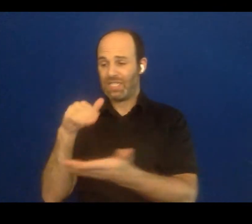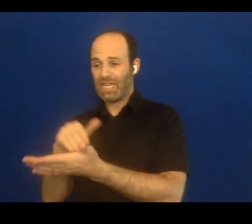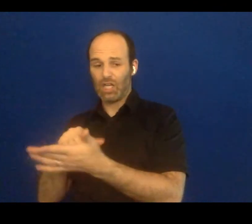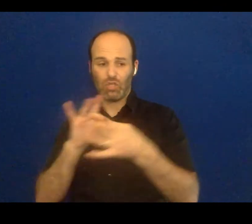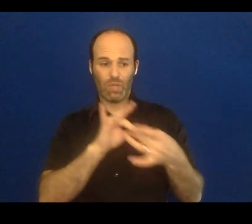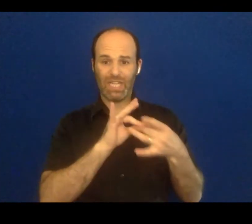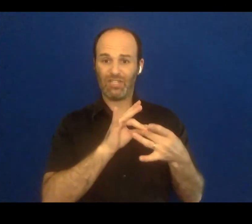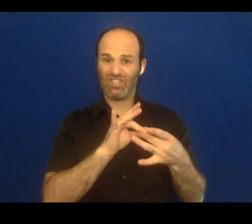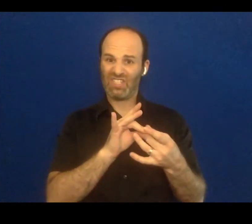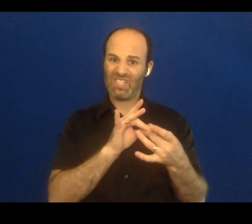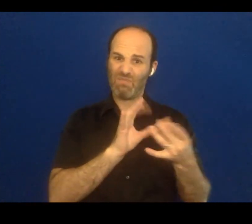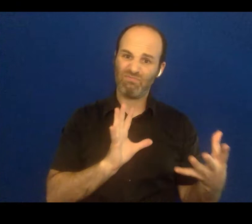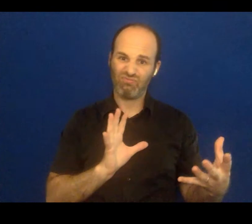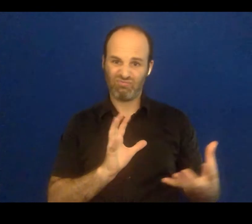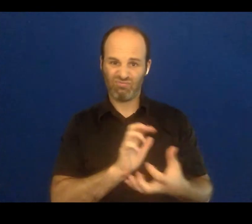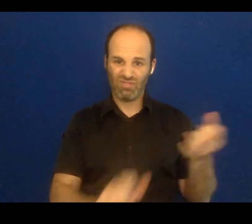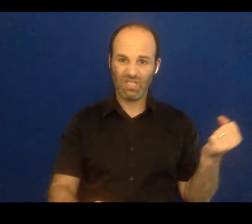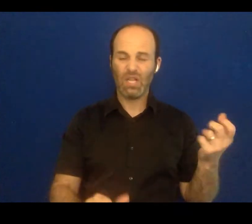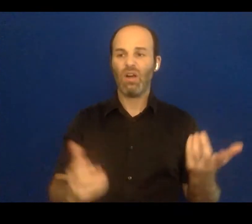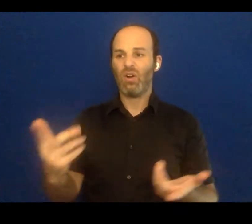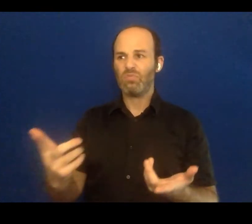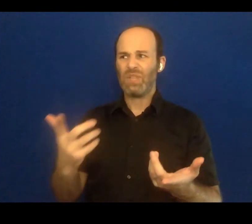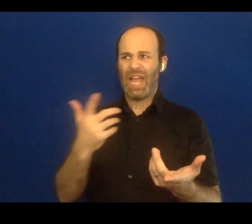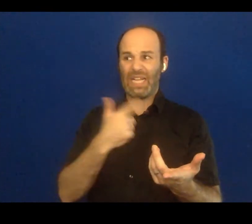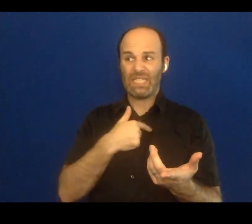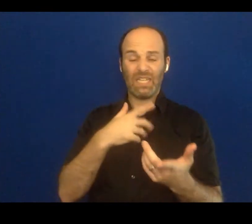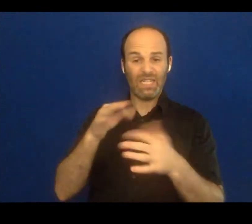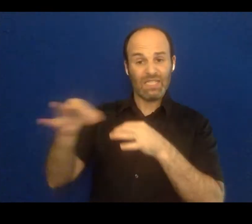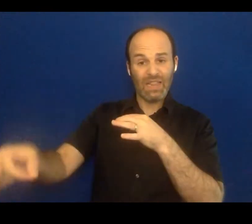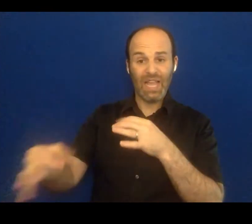BECAUSE OF COURSE WHY WOULD YOU WANT TO COME TO A PLACE WHERE YOU ARE THOUGHT TO BE EITHER